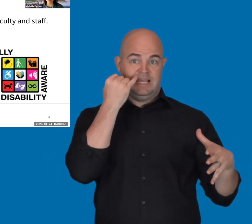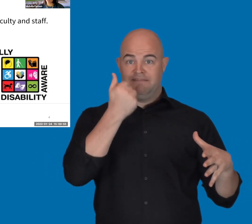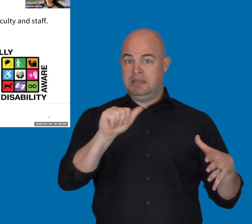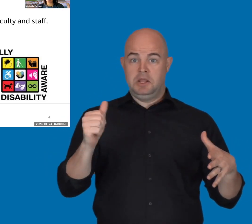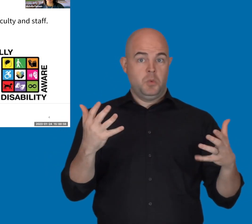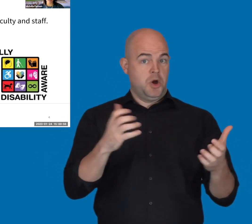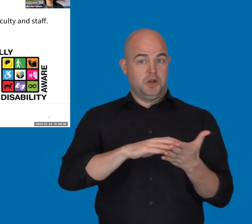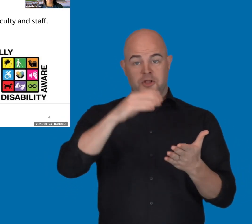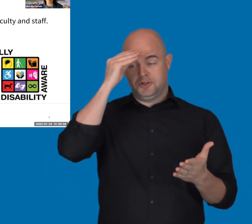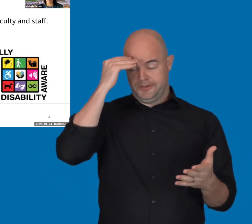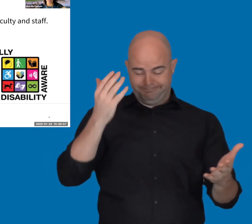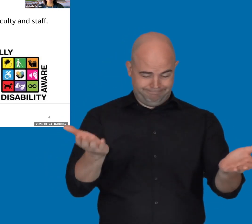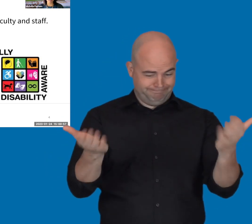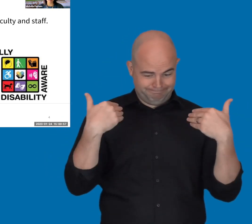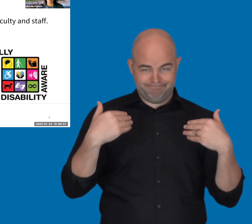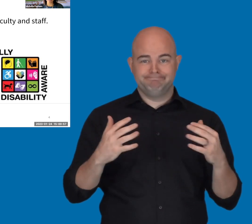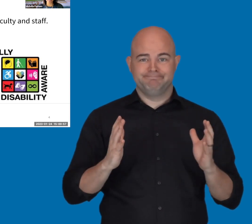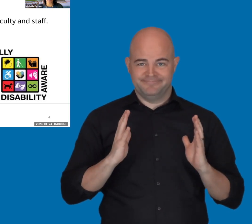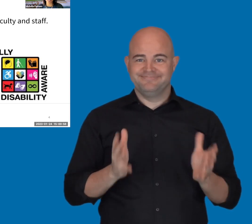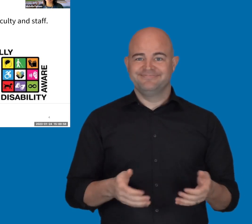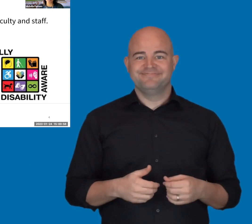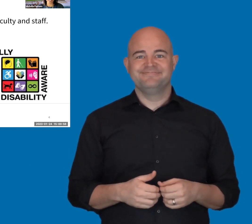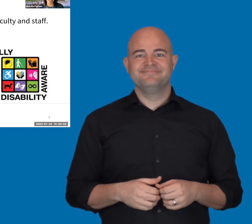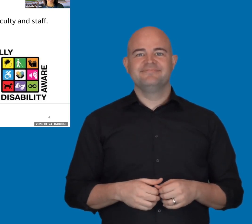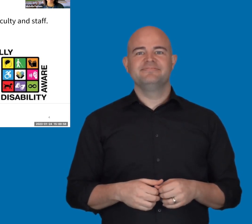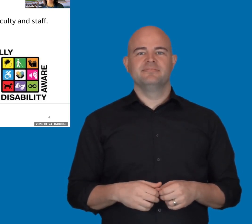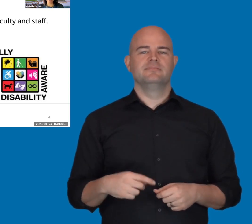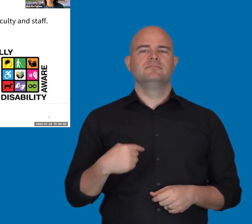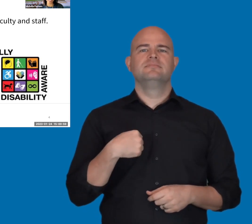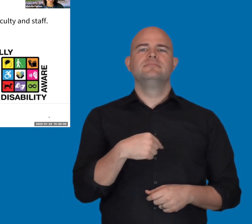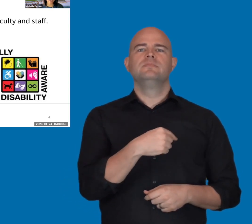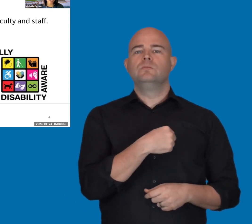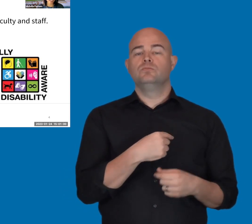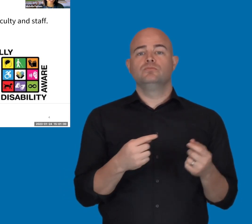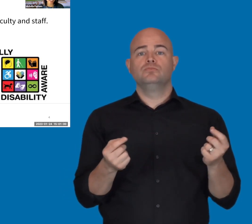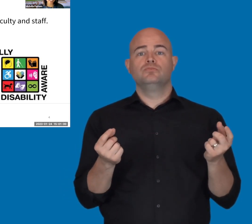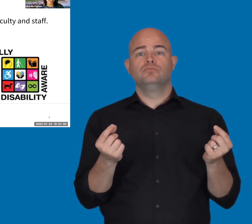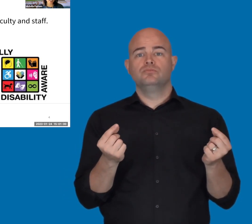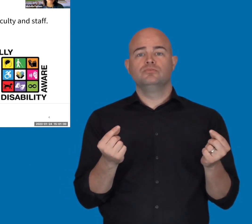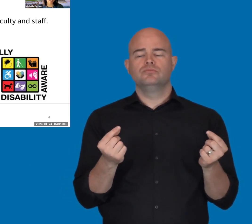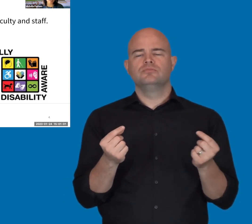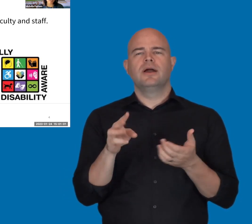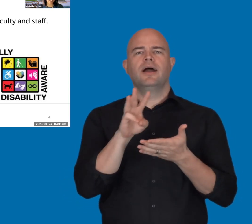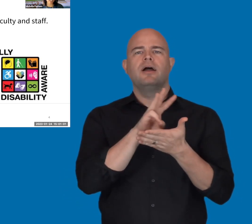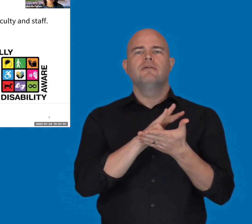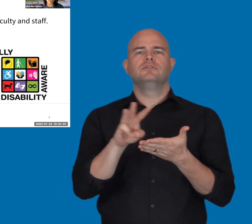in our program, were also being acknowledged and that our staff